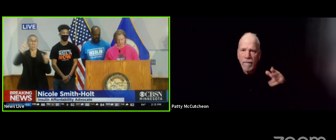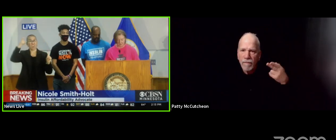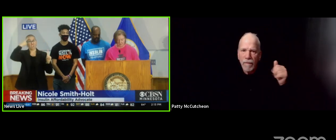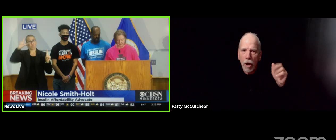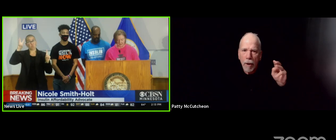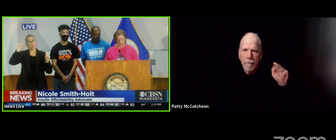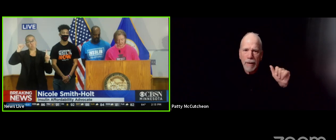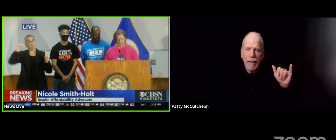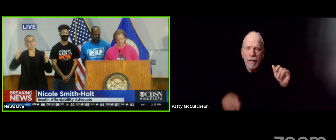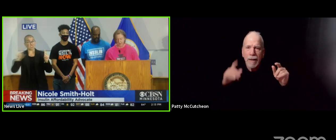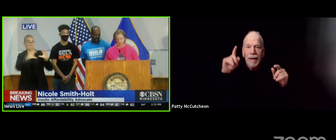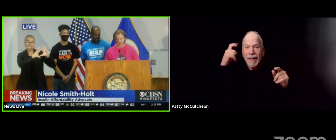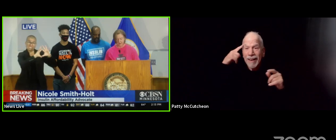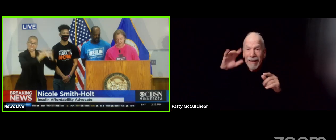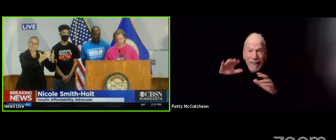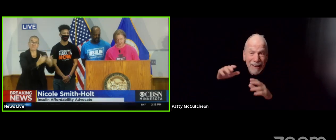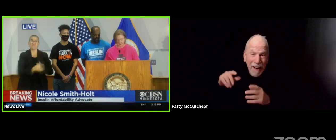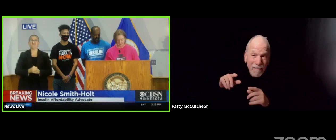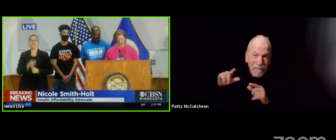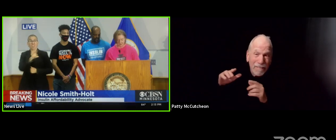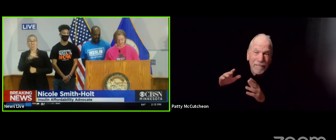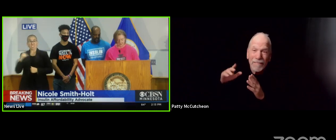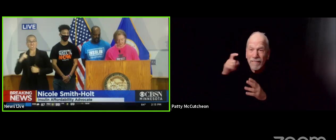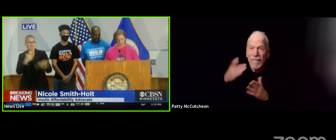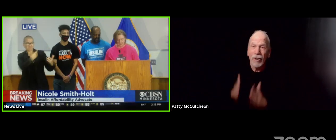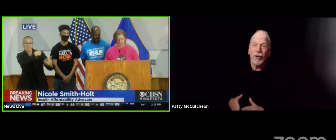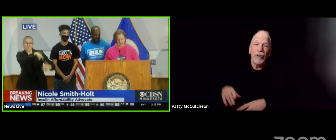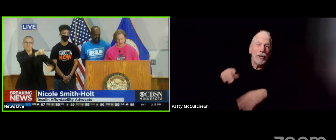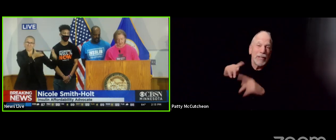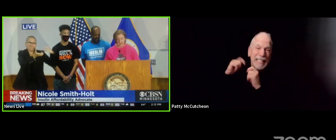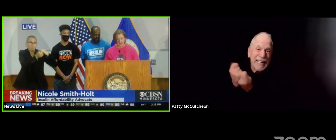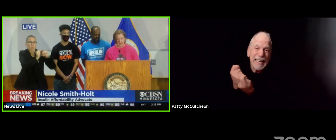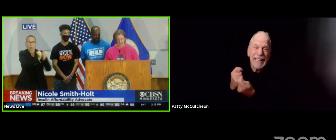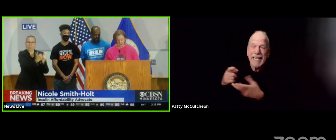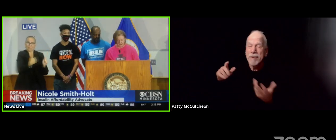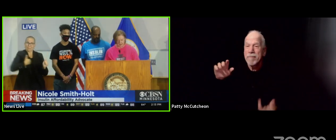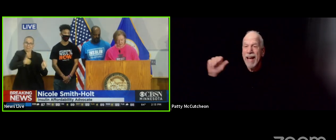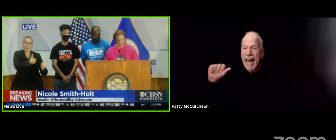HAVE FOUGHT BESIDE US, AND THE ATTORNEY GENERAL'S OFFICE, AND THE ENTIRE DIABETIC